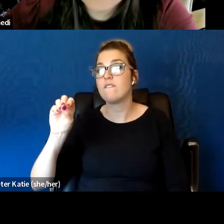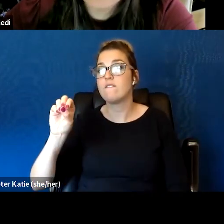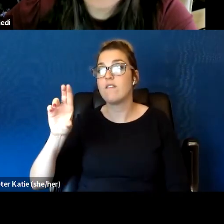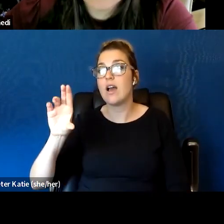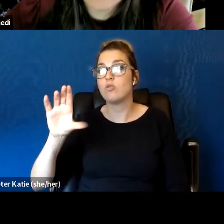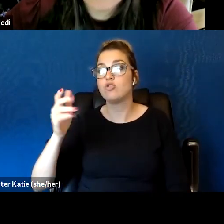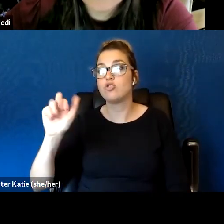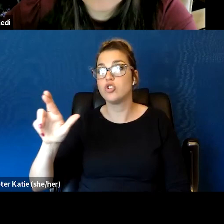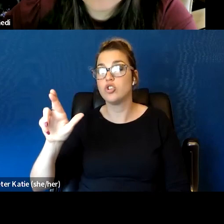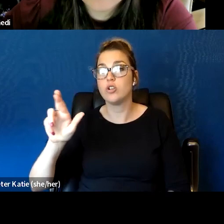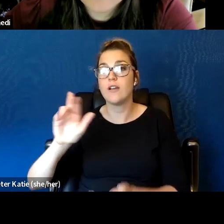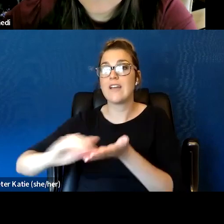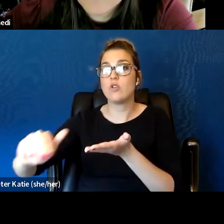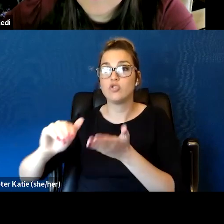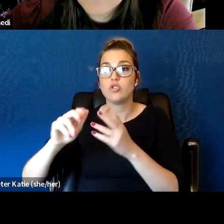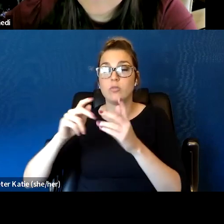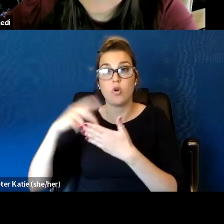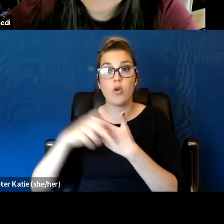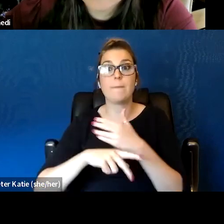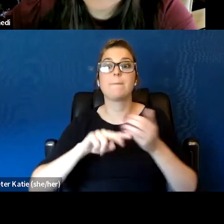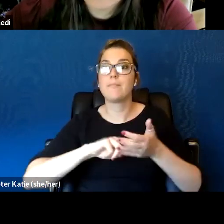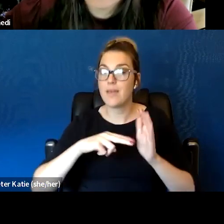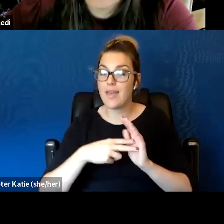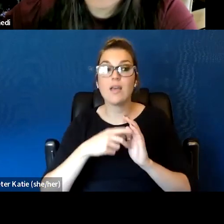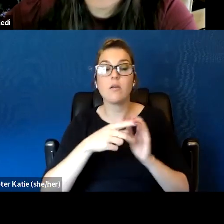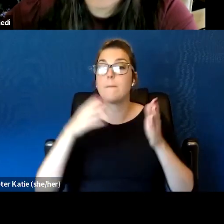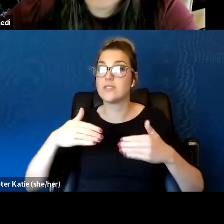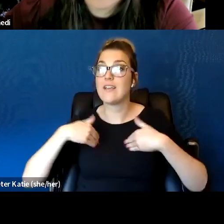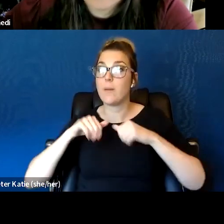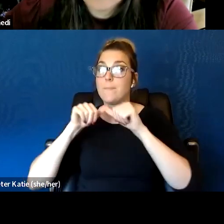So you have the permanent subsidy, you don't have the permanent services because you don't need it.